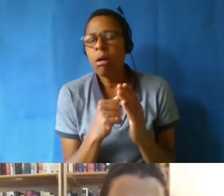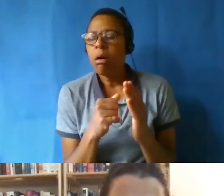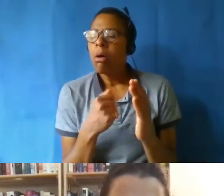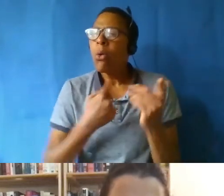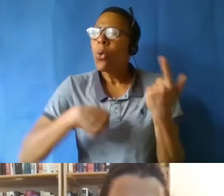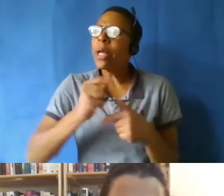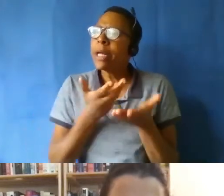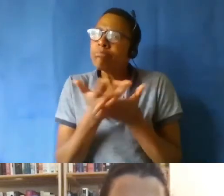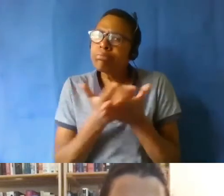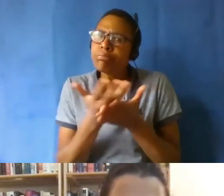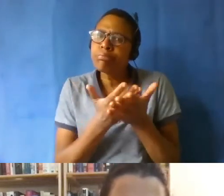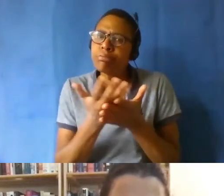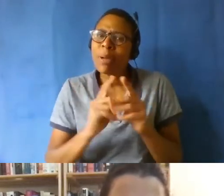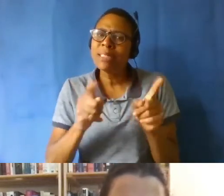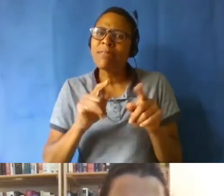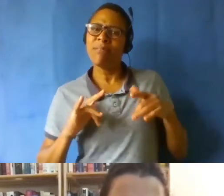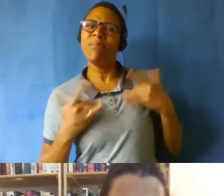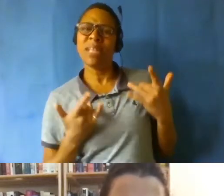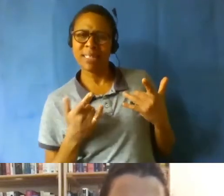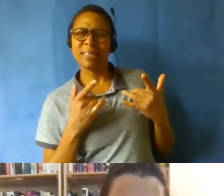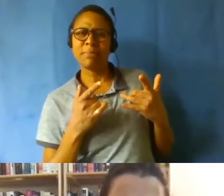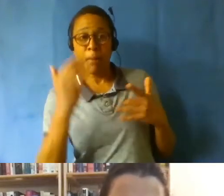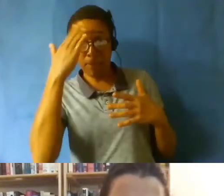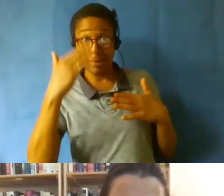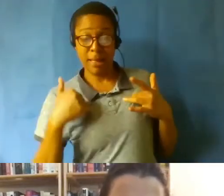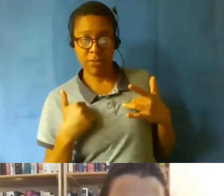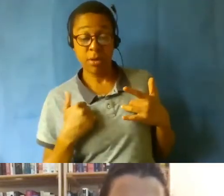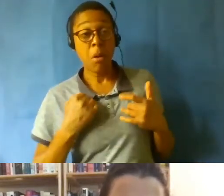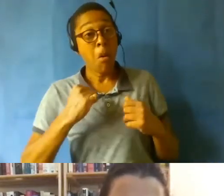that isn't quite accurate so my grandparents like when talking to my